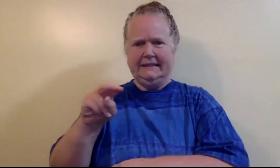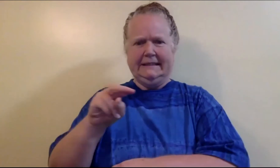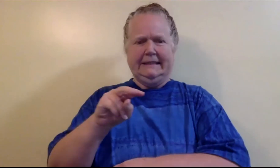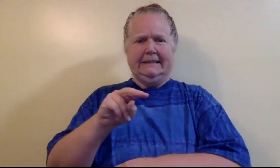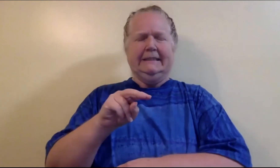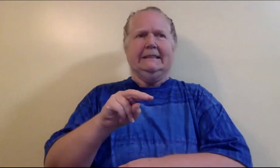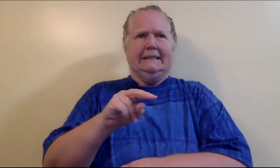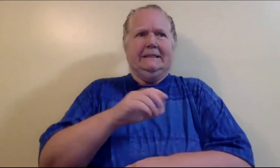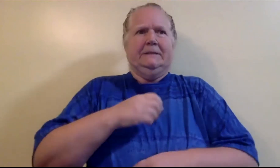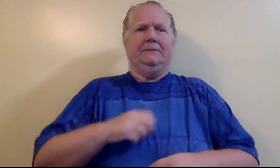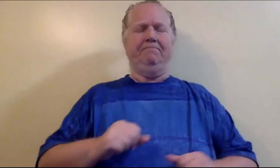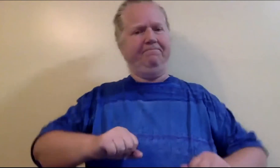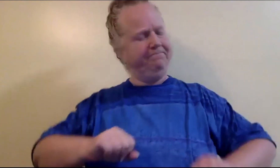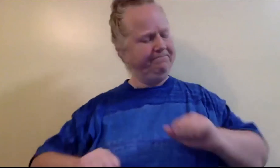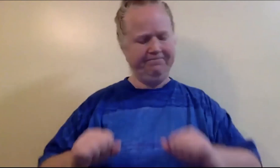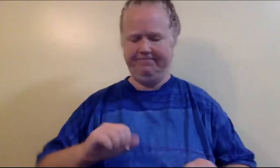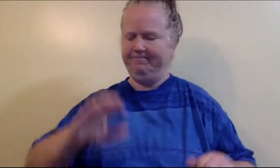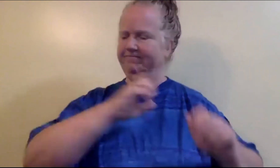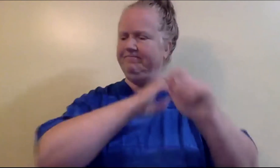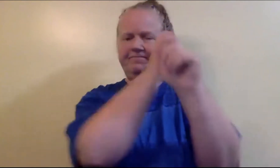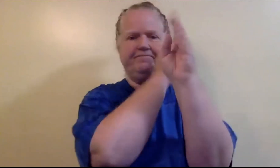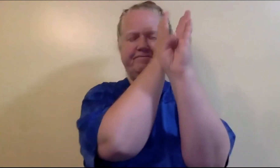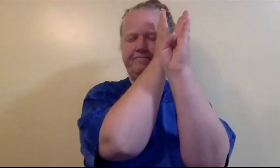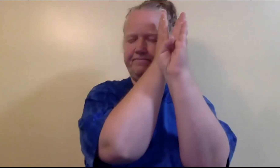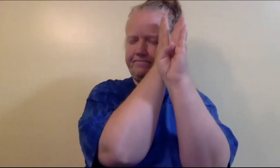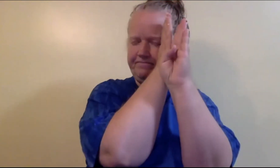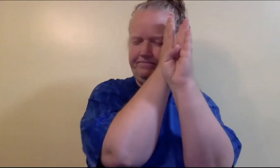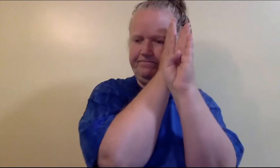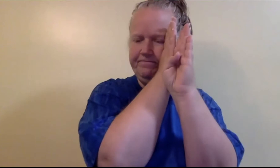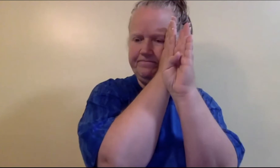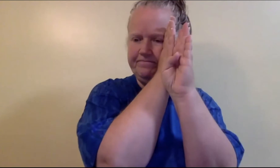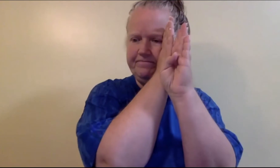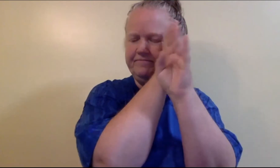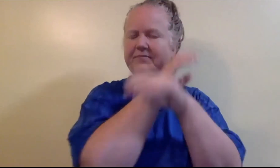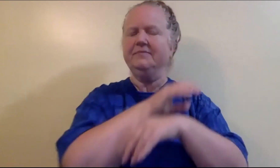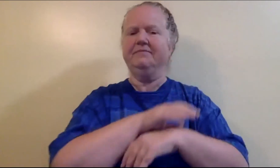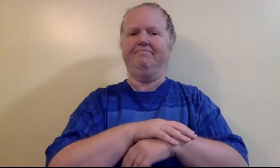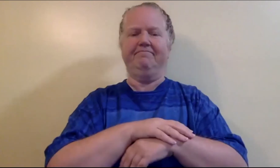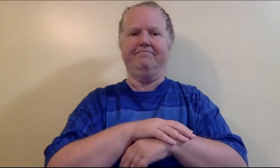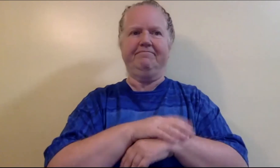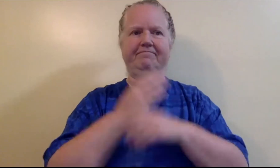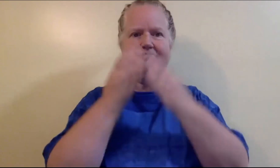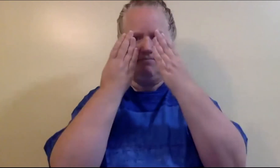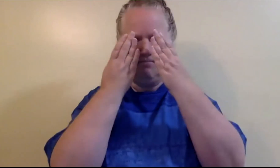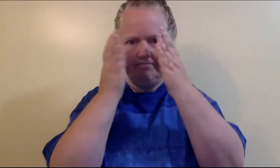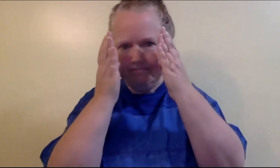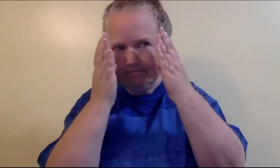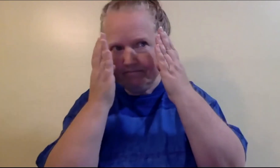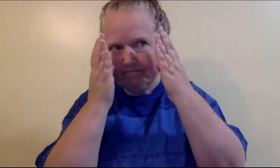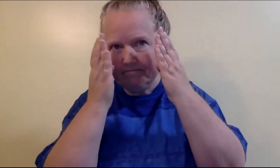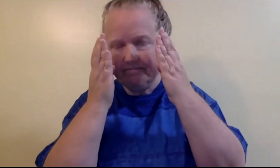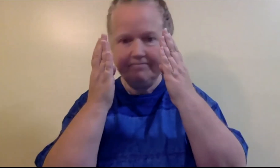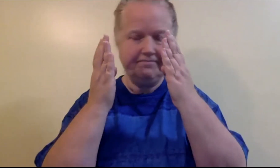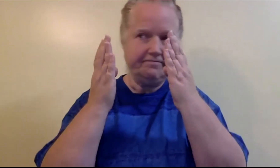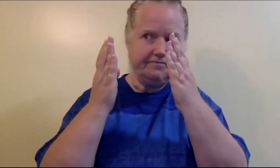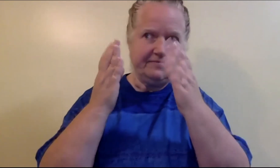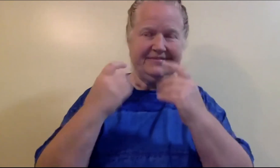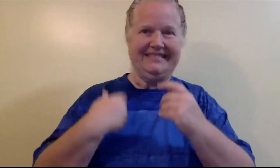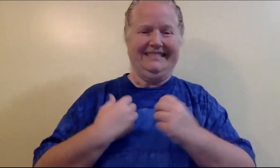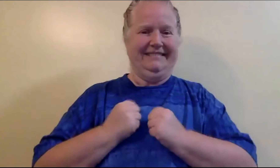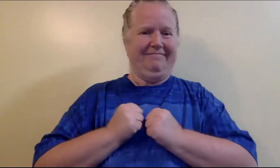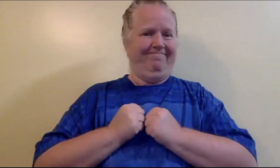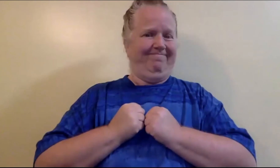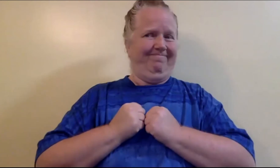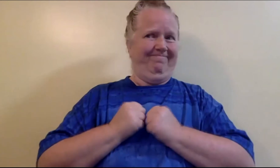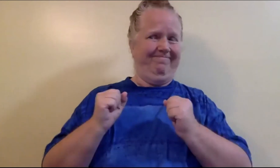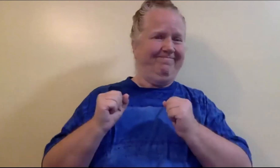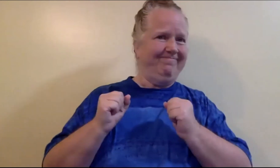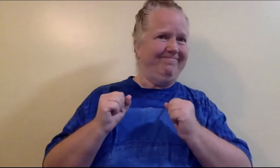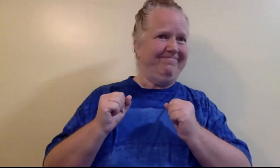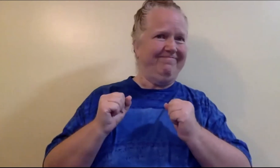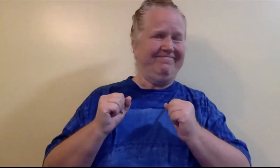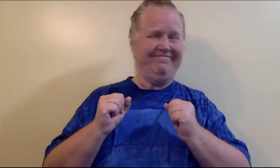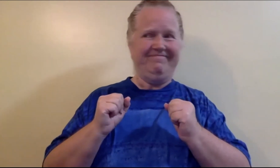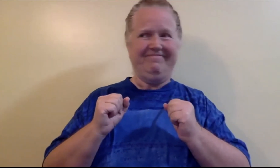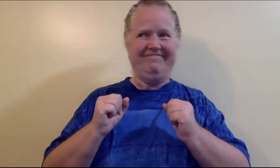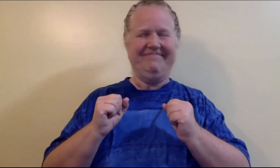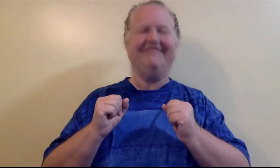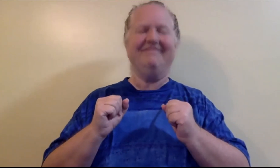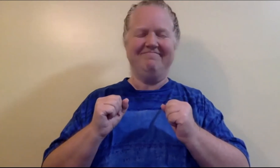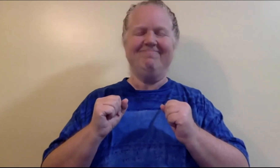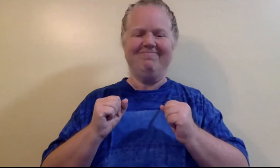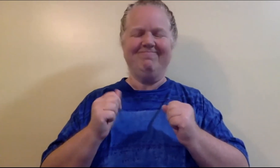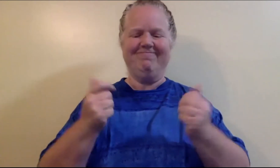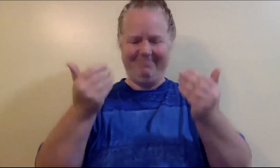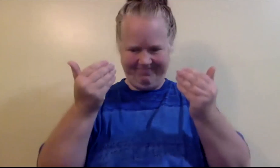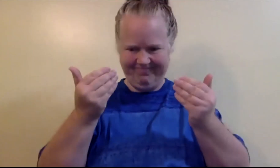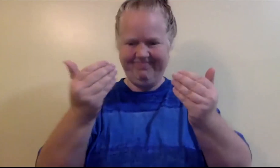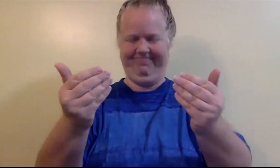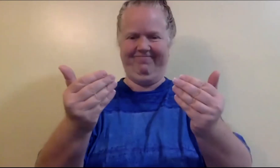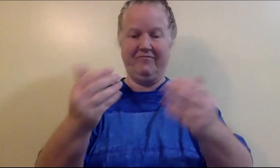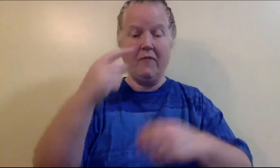I looked through these lists and realized it was time to face the problem. I was hesitant at first, but I knew it was what I had to do.